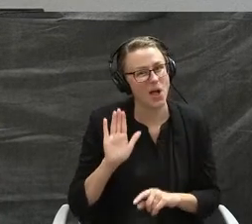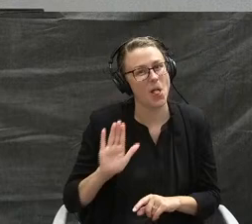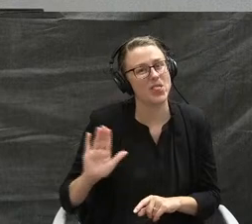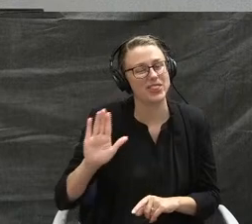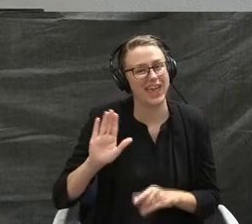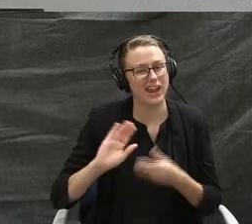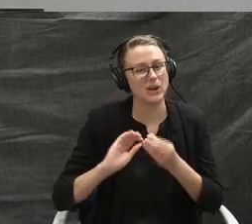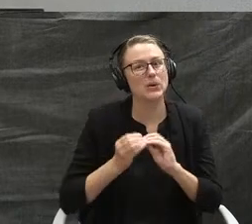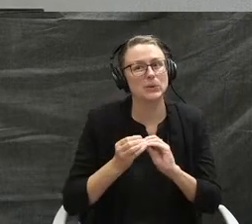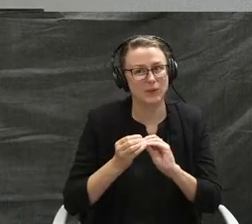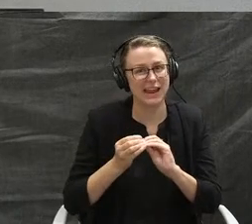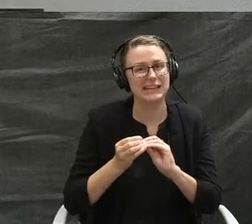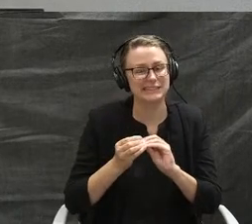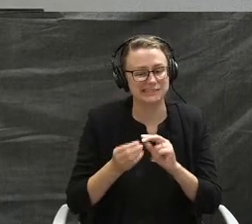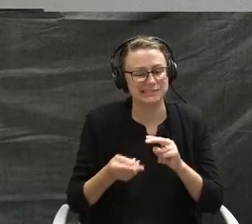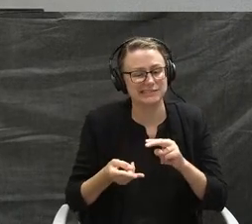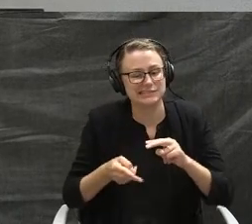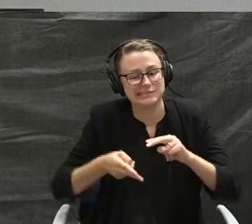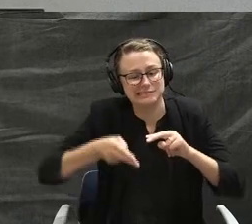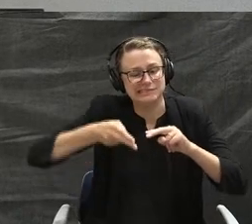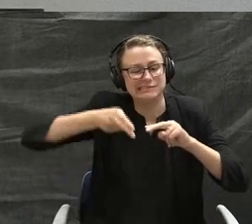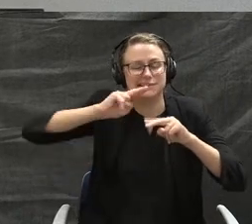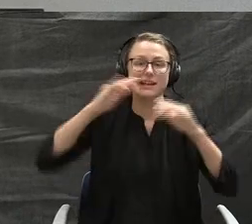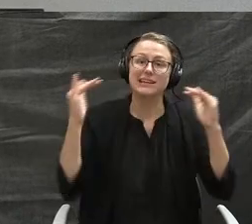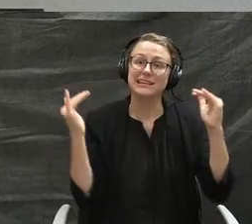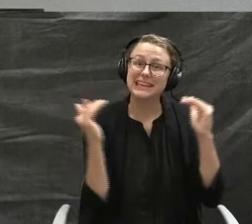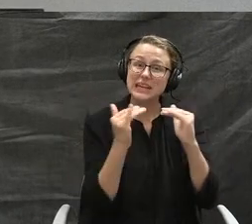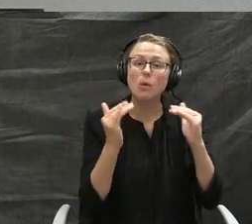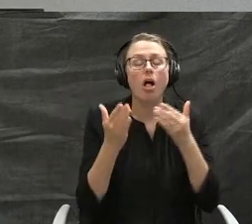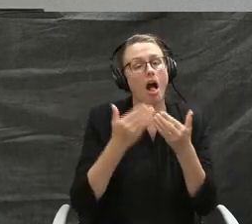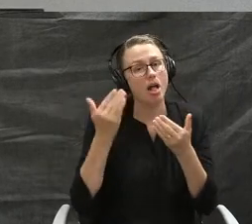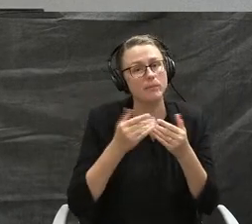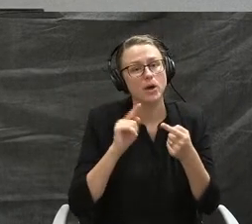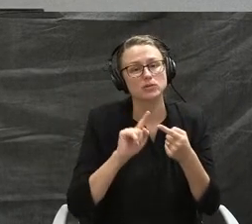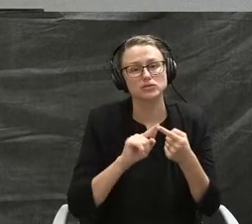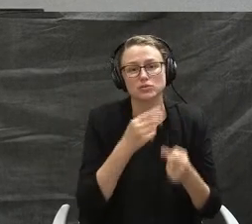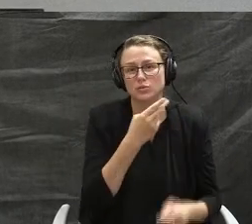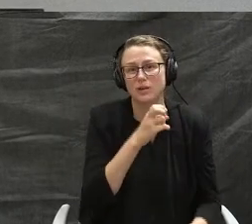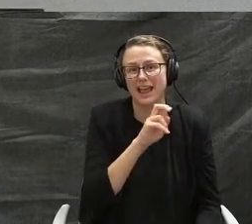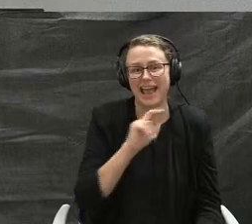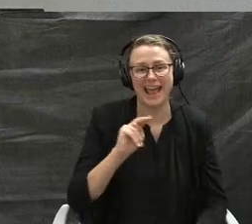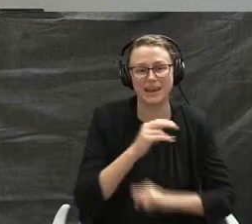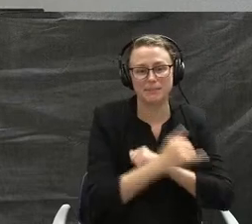to us trying to get our district identified as either a Carver or